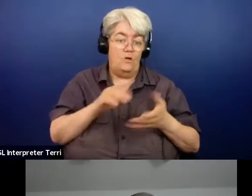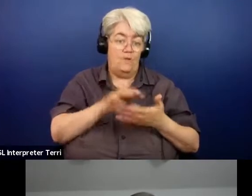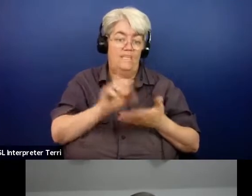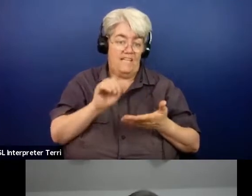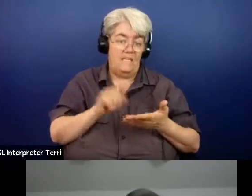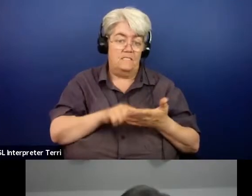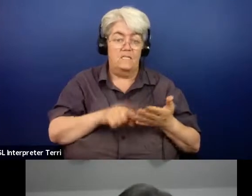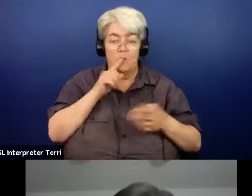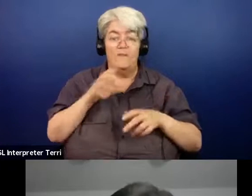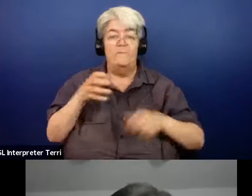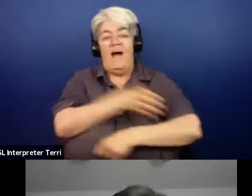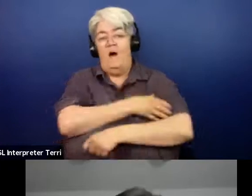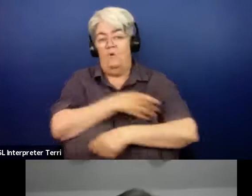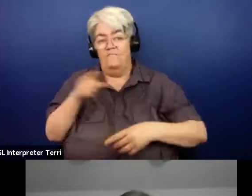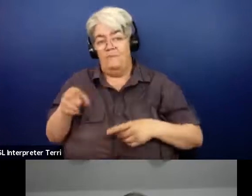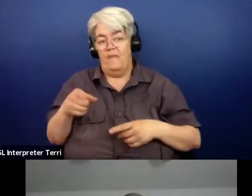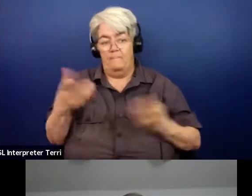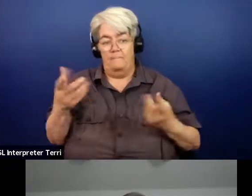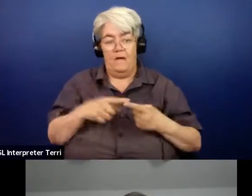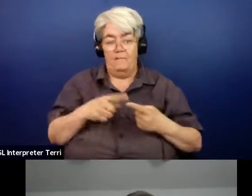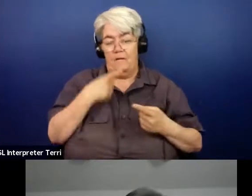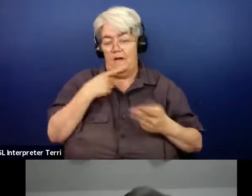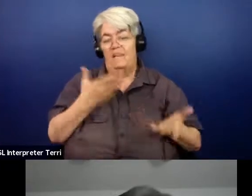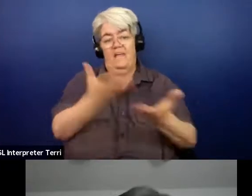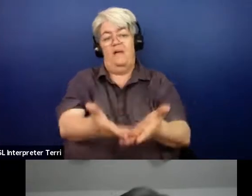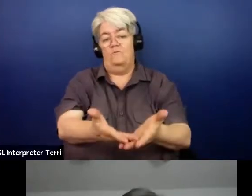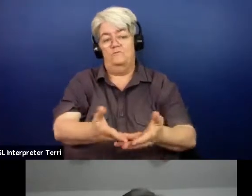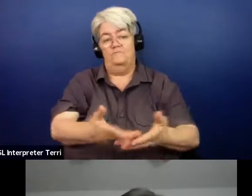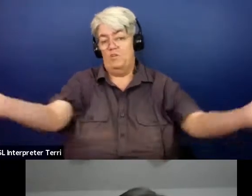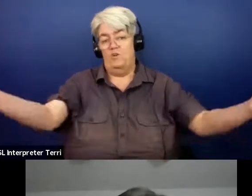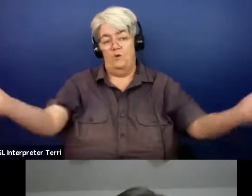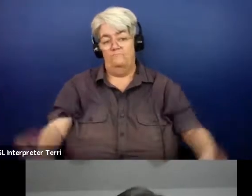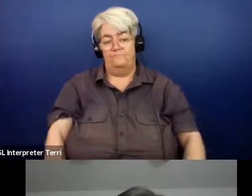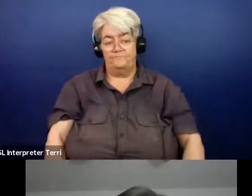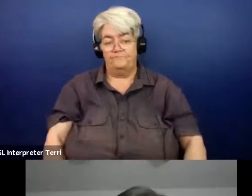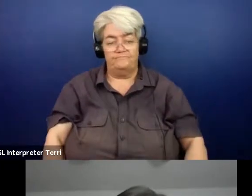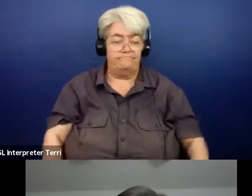It takes the power away from them. I laid it out there. I said, you know, the charges